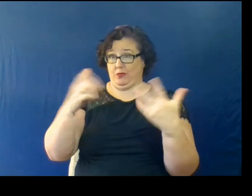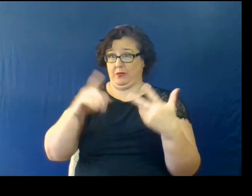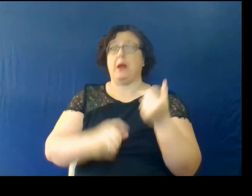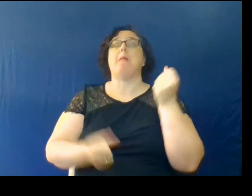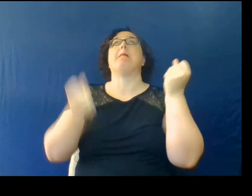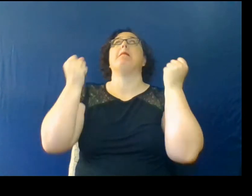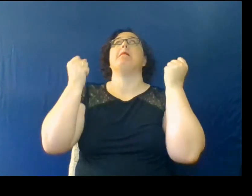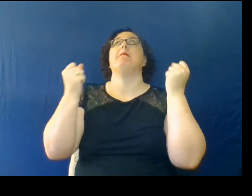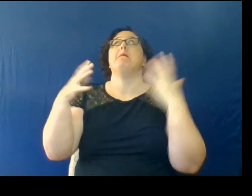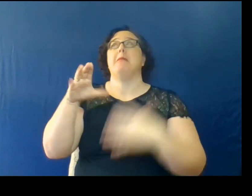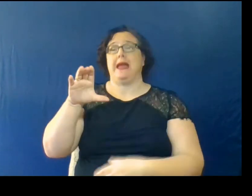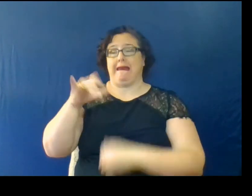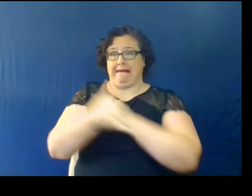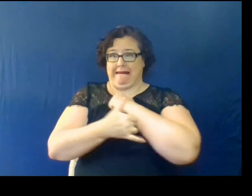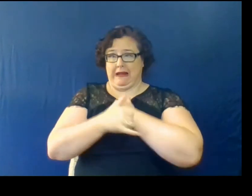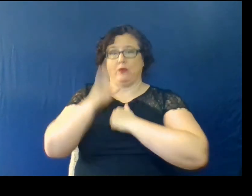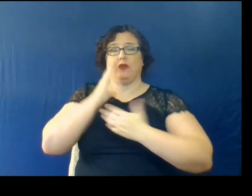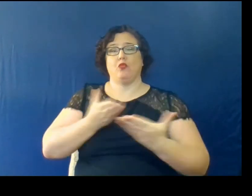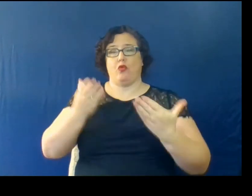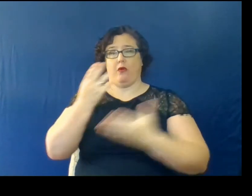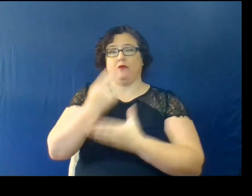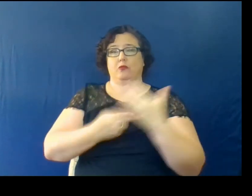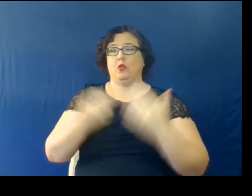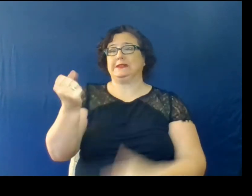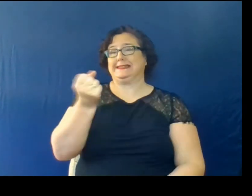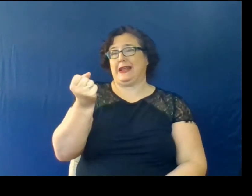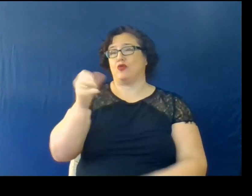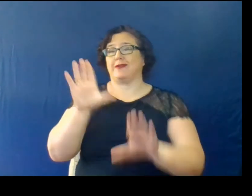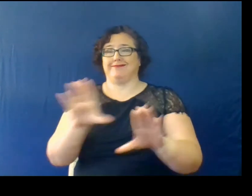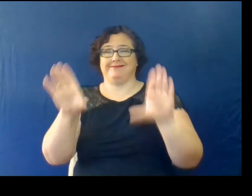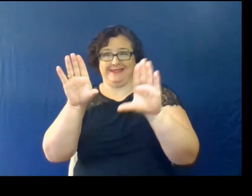are going to offer Saturday and Sunday voting so I would encourage everyone to check with